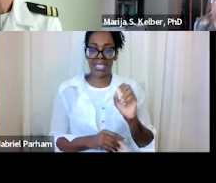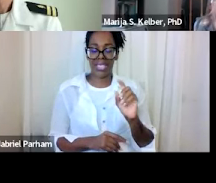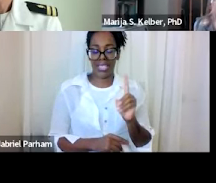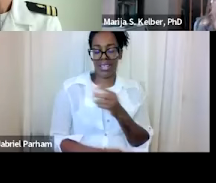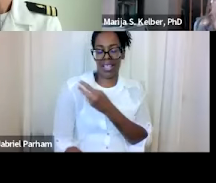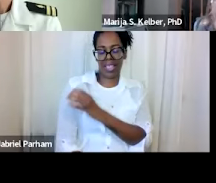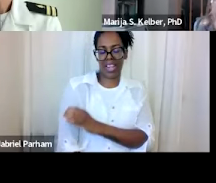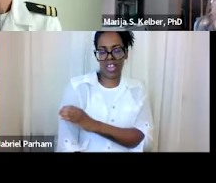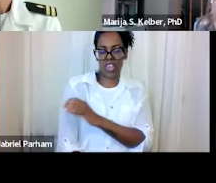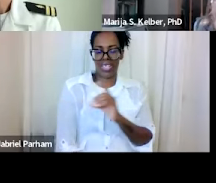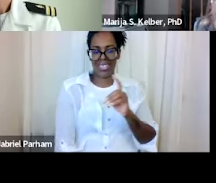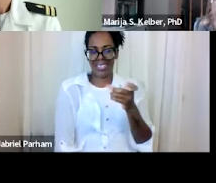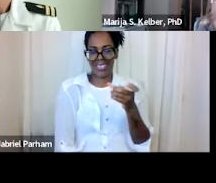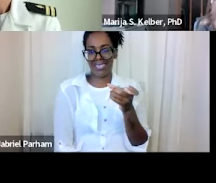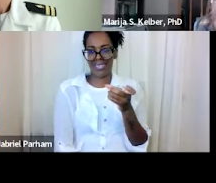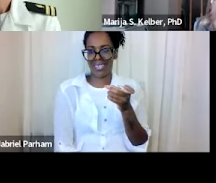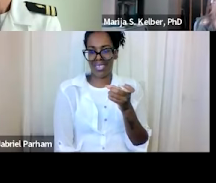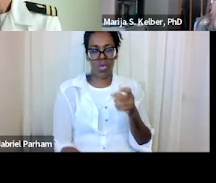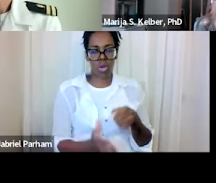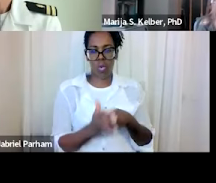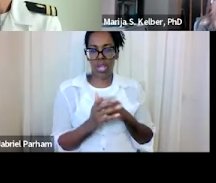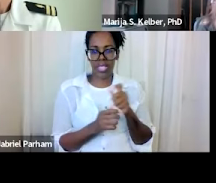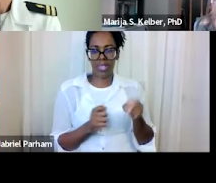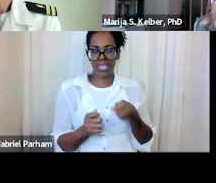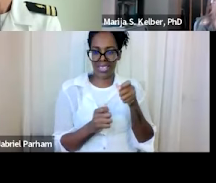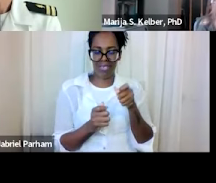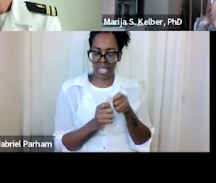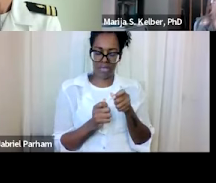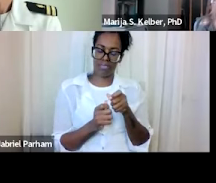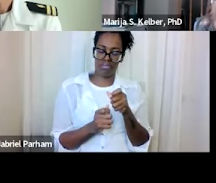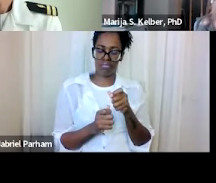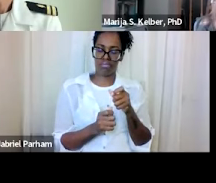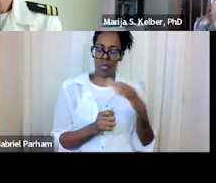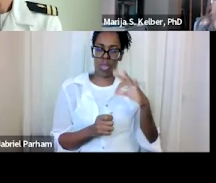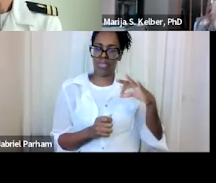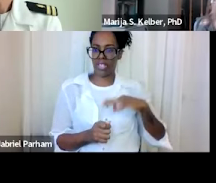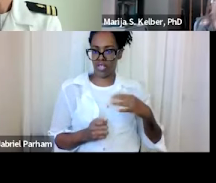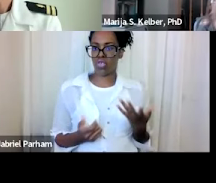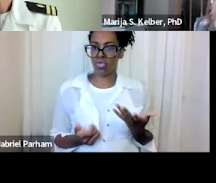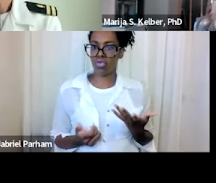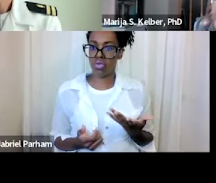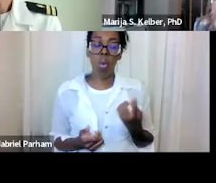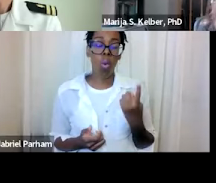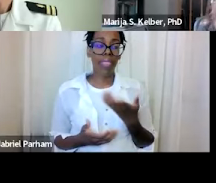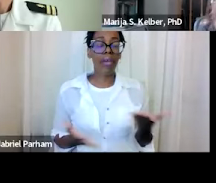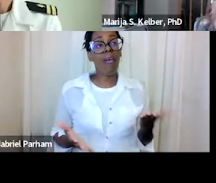and it requires a specific set of clinical criteria. So it's one thing to be able to say, well, you know, veterans say,